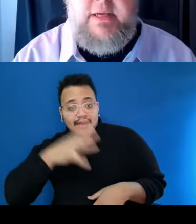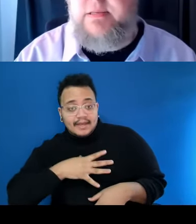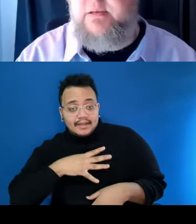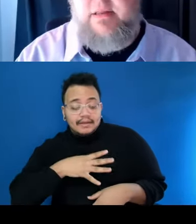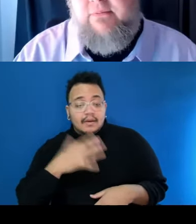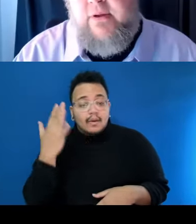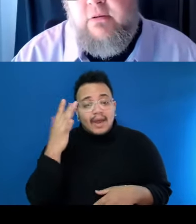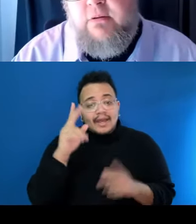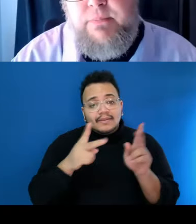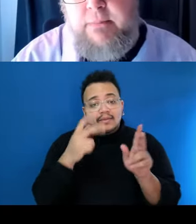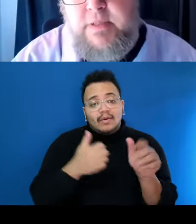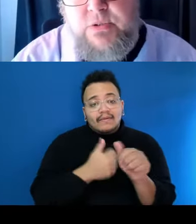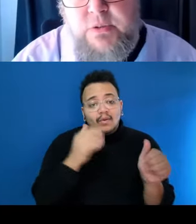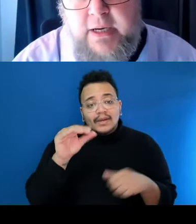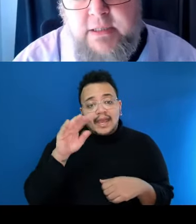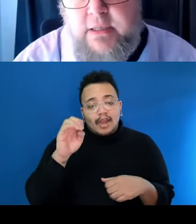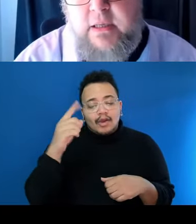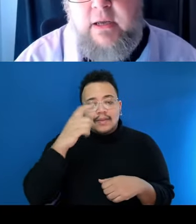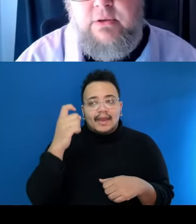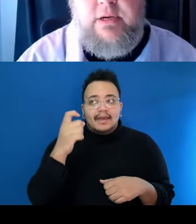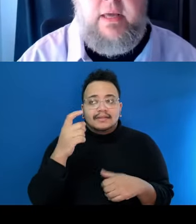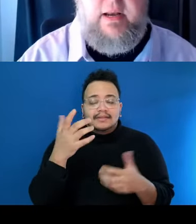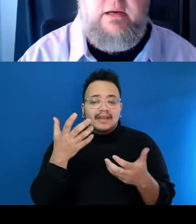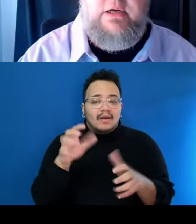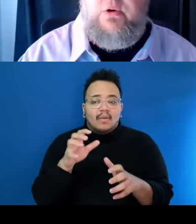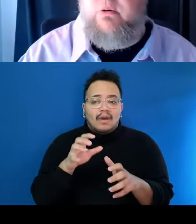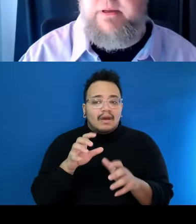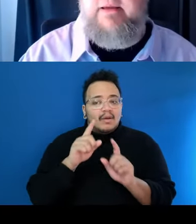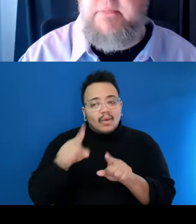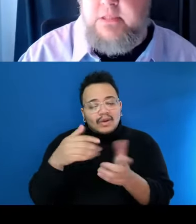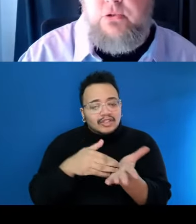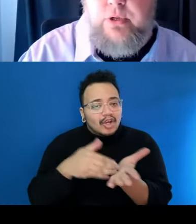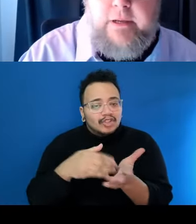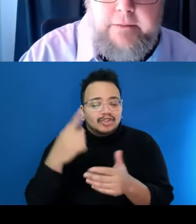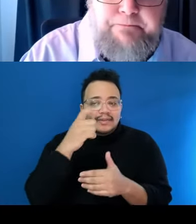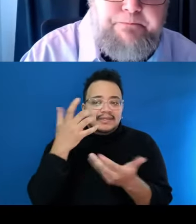because they fear being disrespected in a healthcare setting or being mistreated.